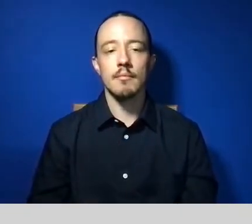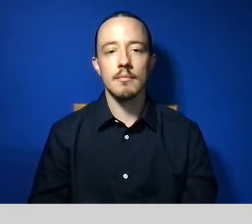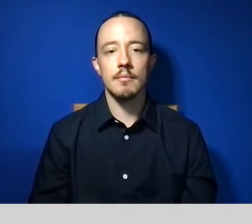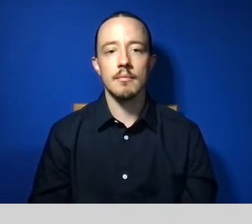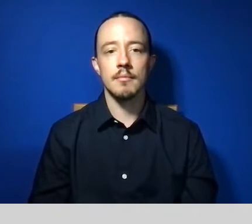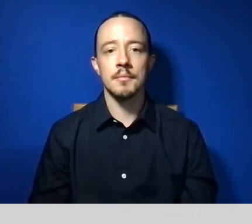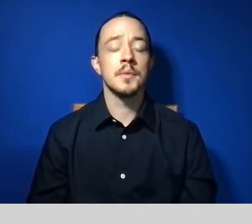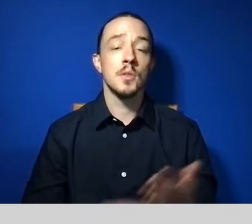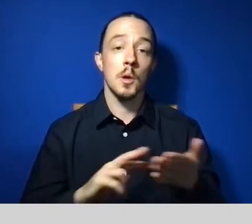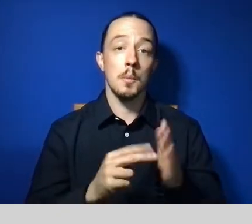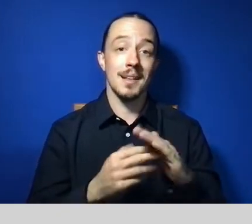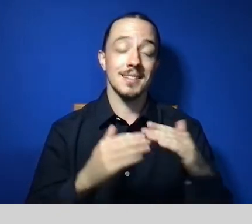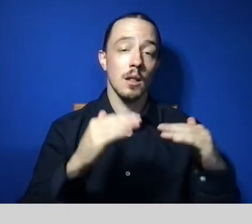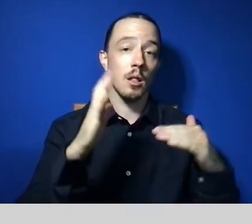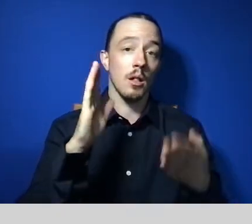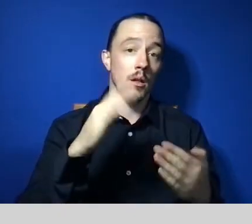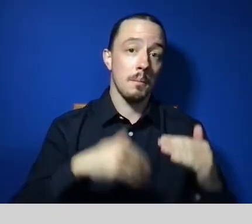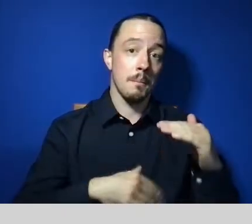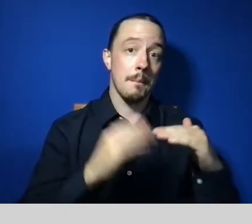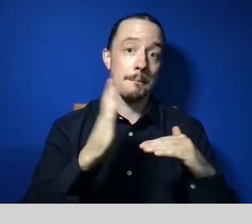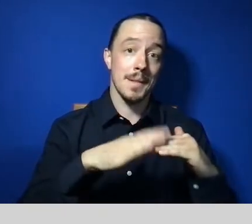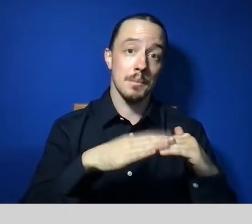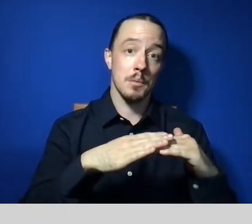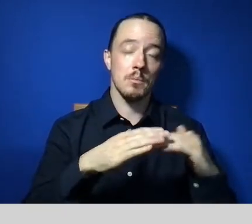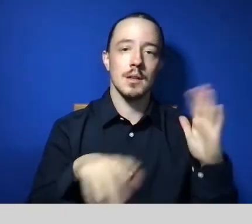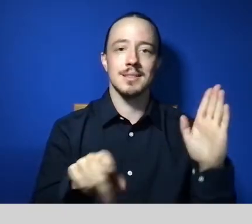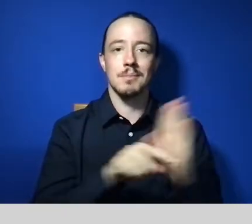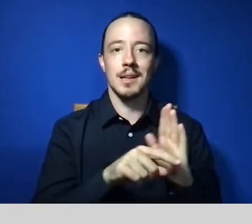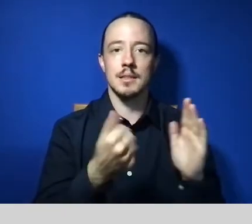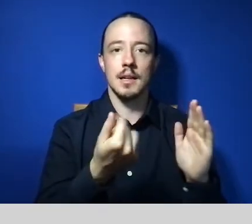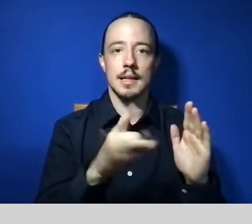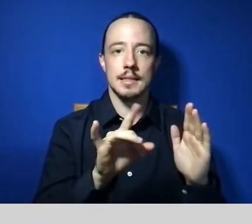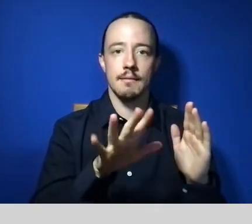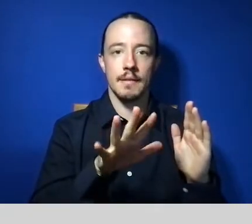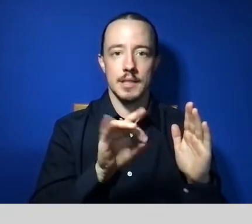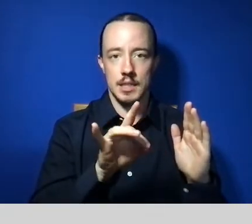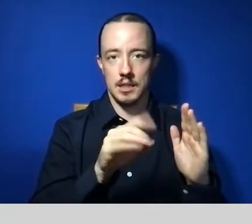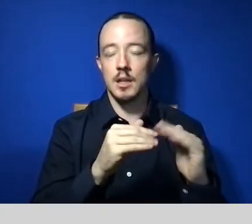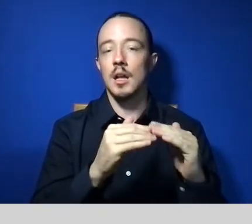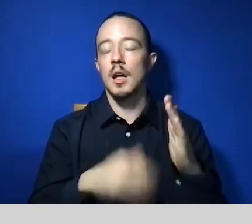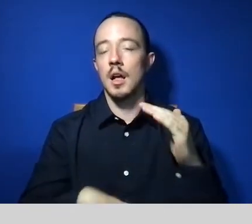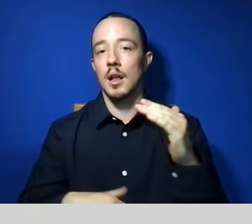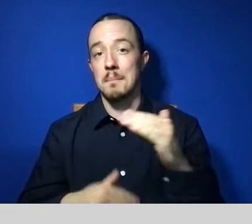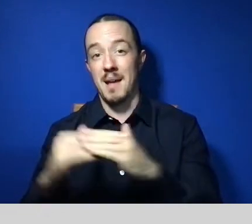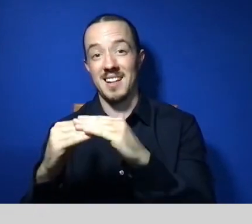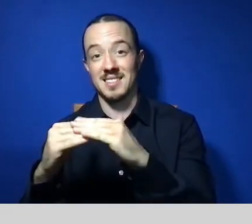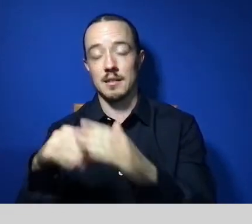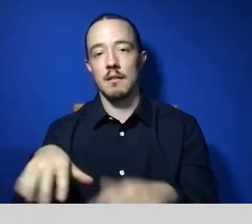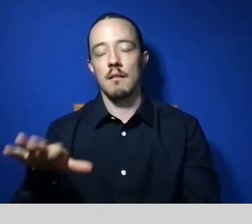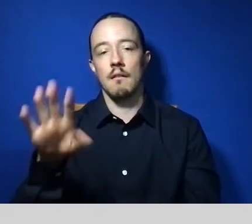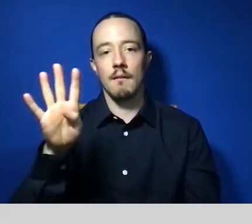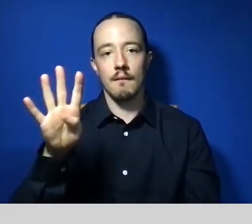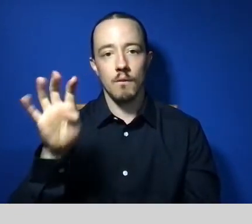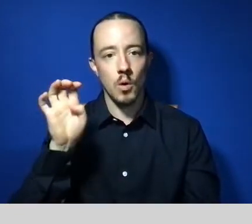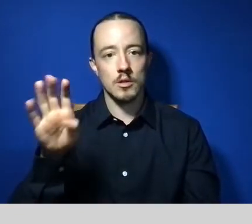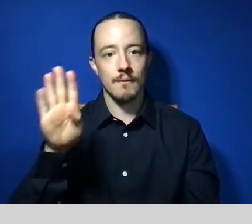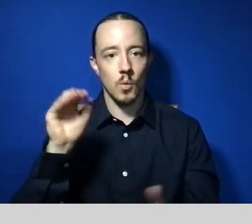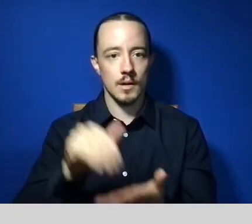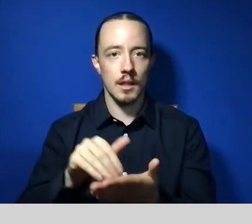And so this means that the lowest case count is minus 1858, and the highest is 414,000.